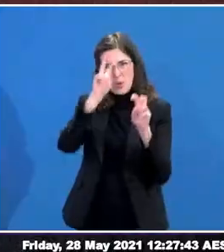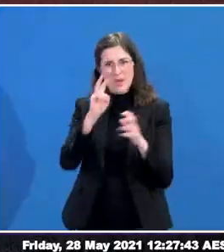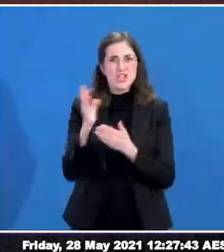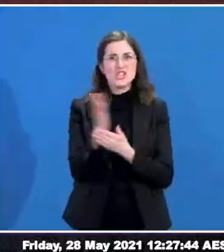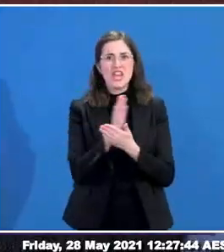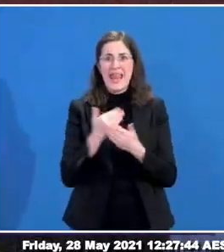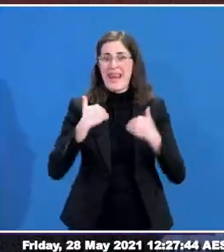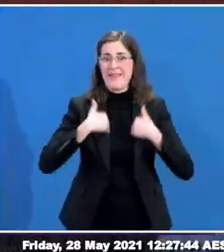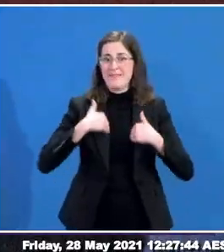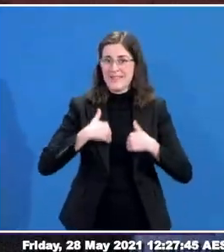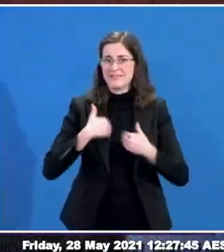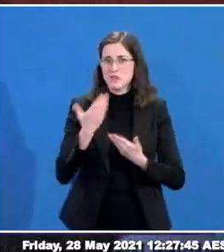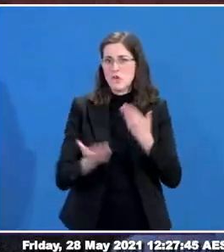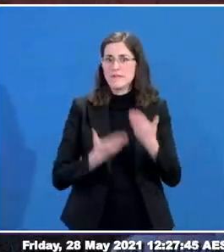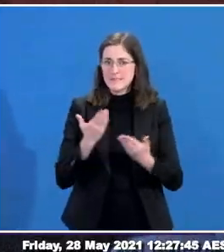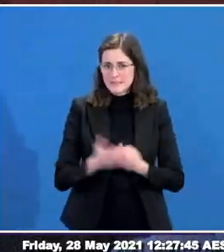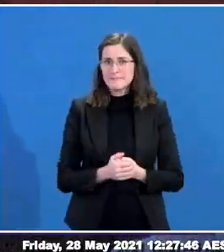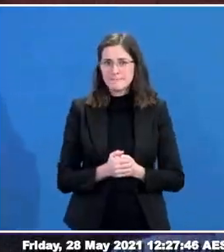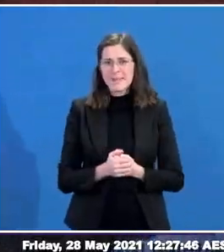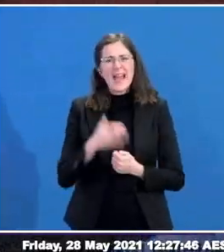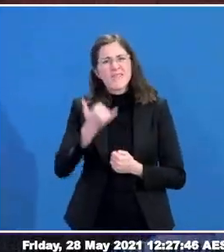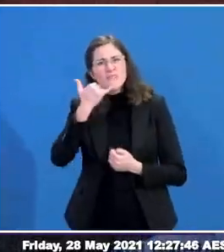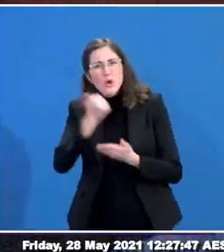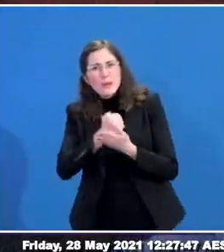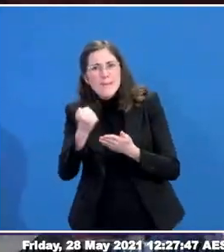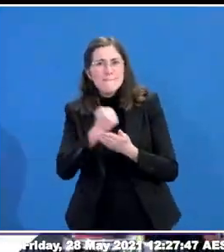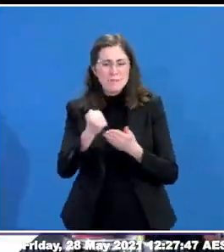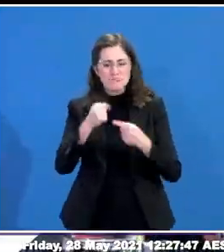emergency support line and various details. Yes. Who is that designed for?